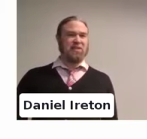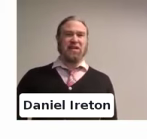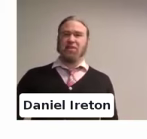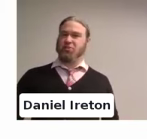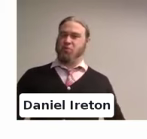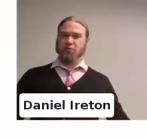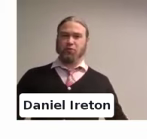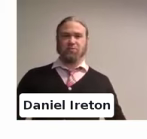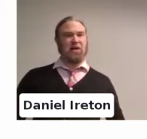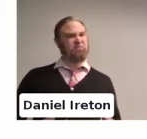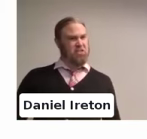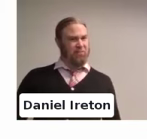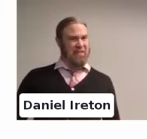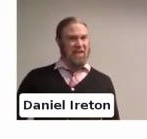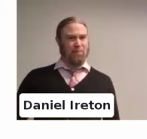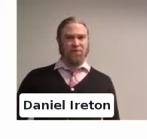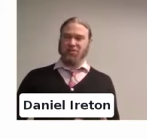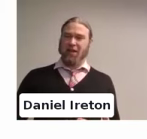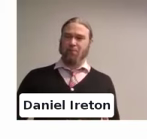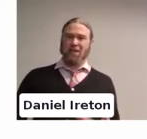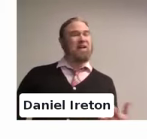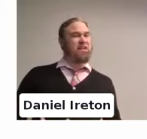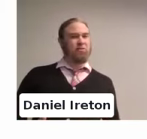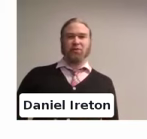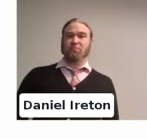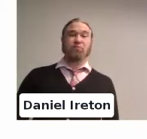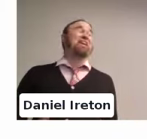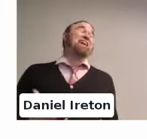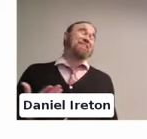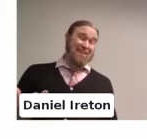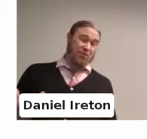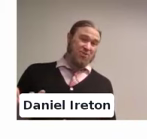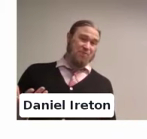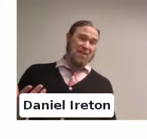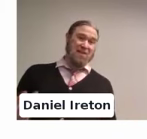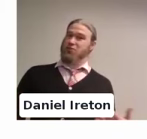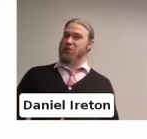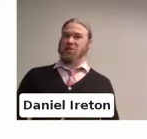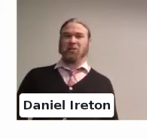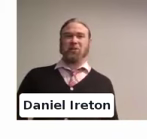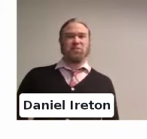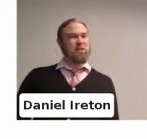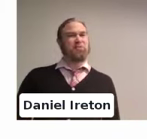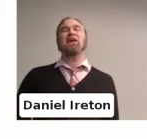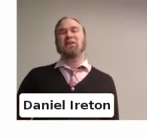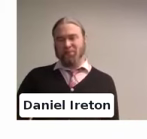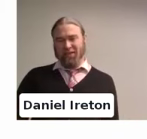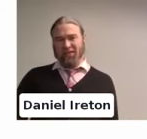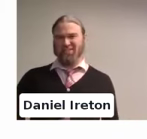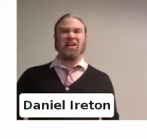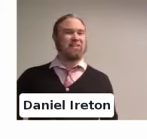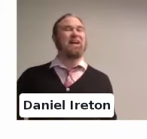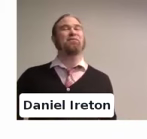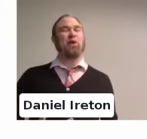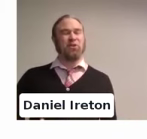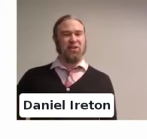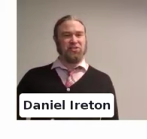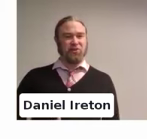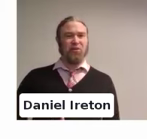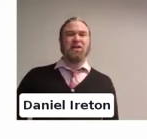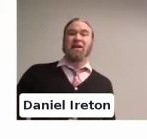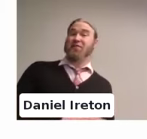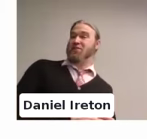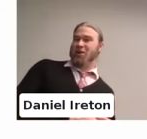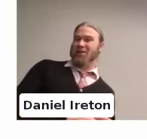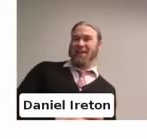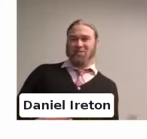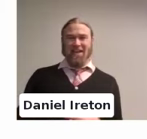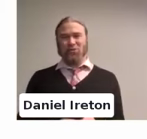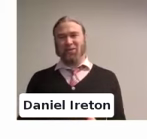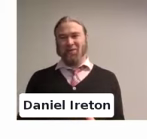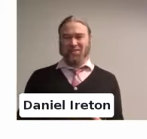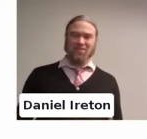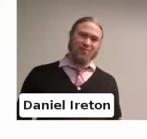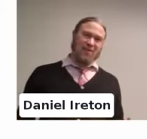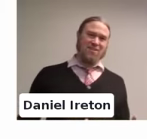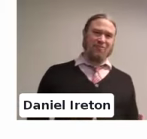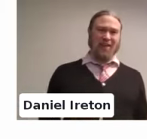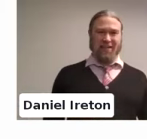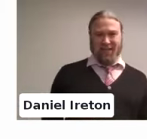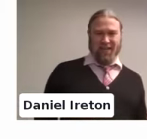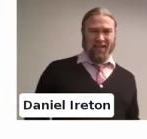That's kind of one the oldest ones.